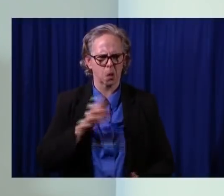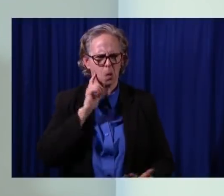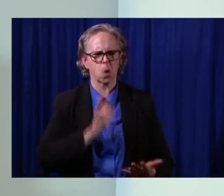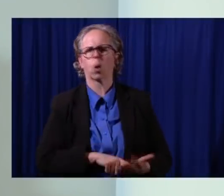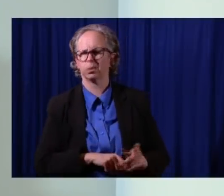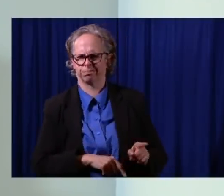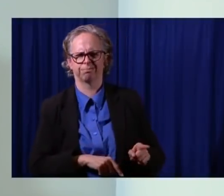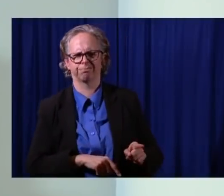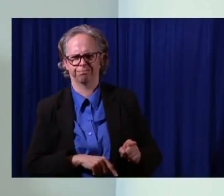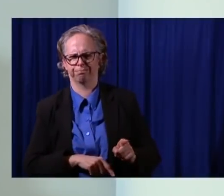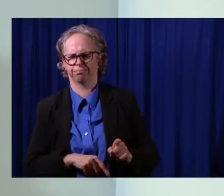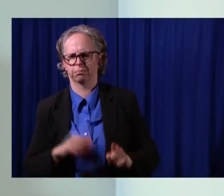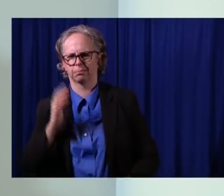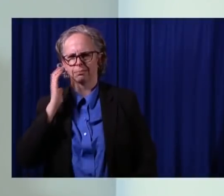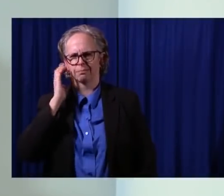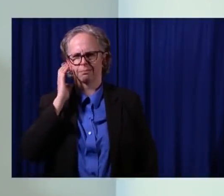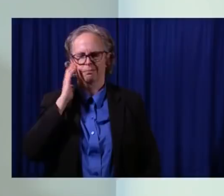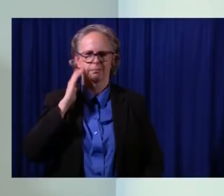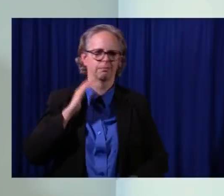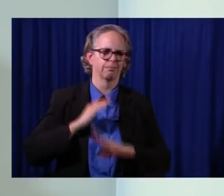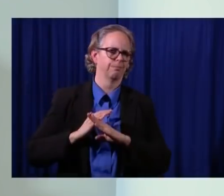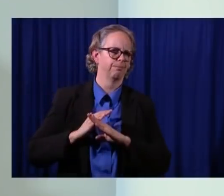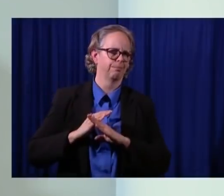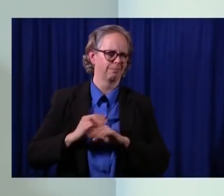IN OUR STATE.